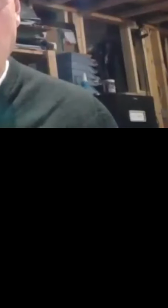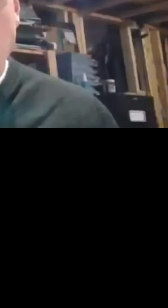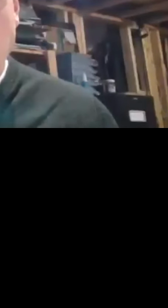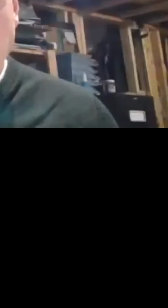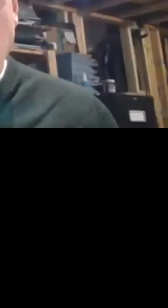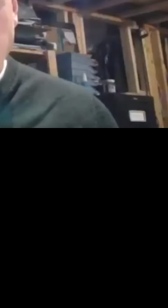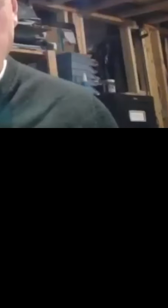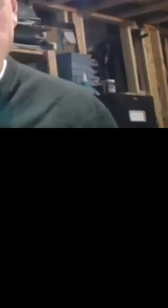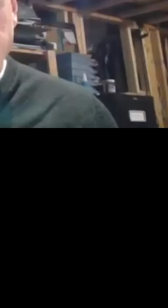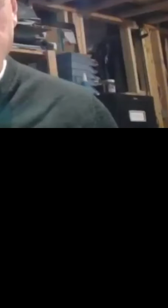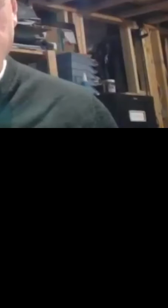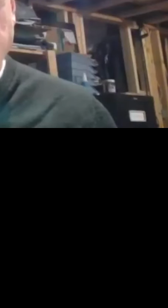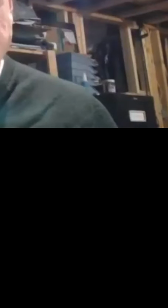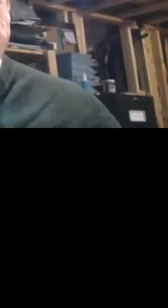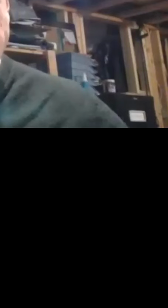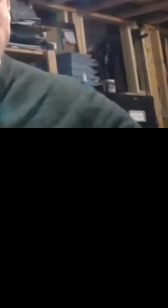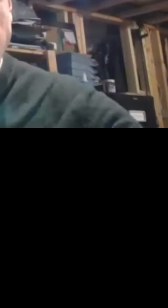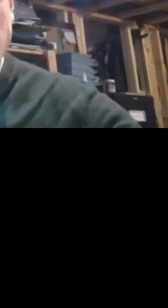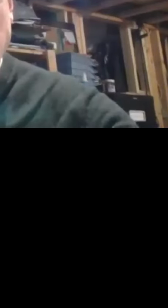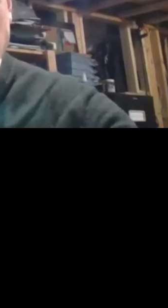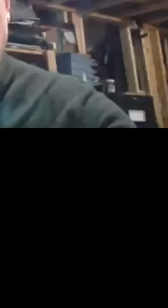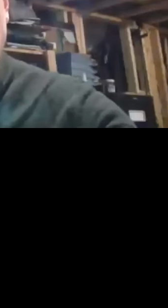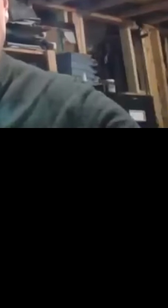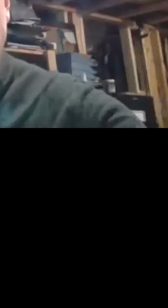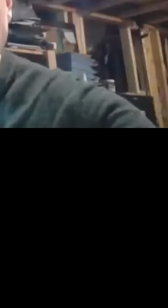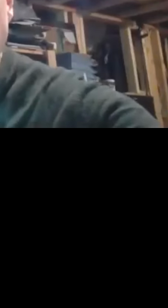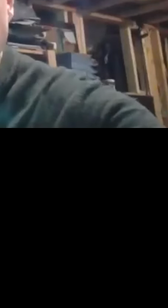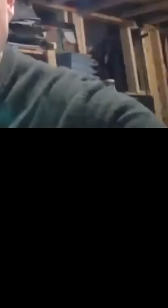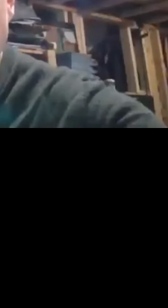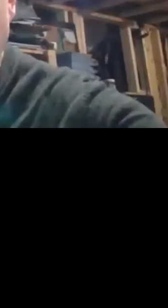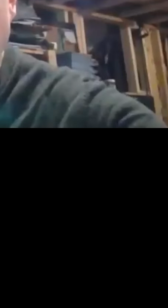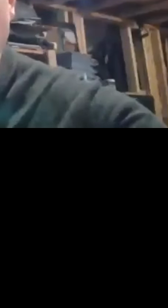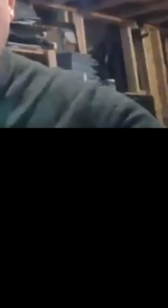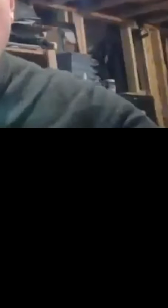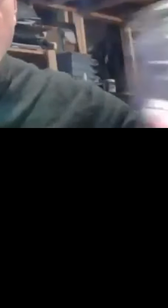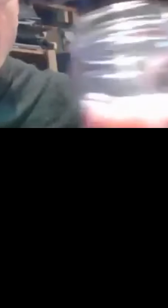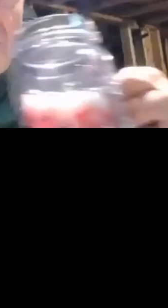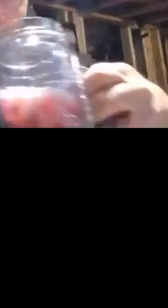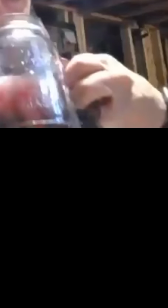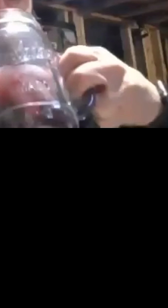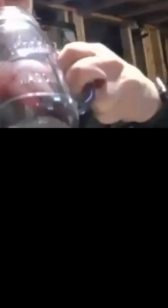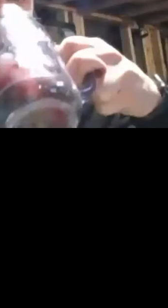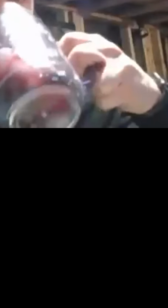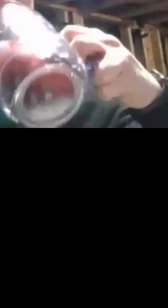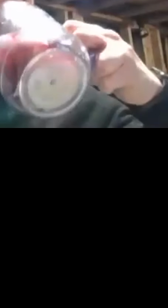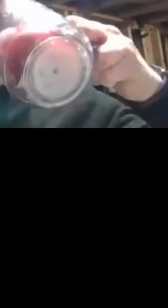I think human rights might be a place you can go to . I don't know if anybody on the CILT team is something to add